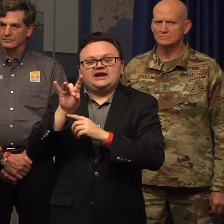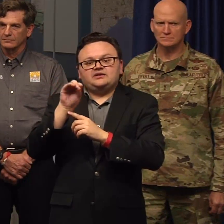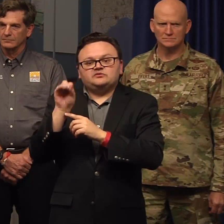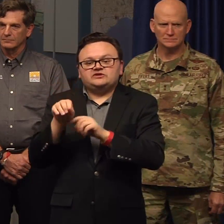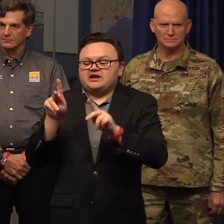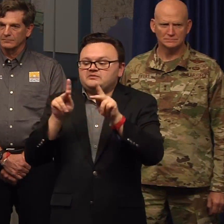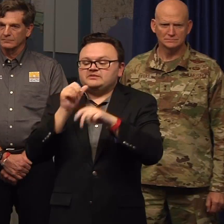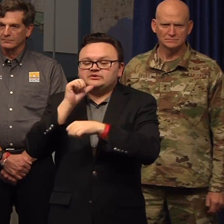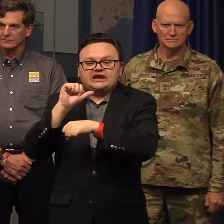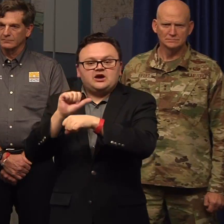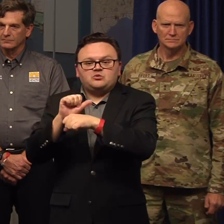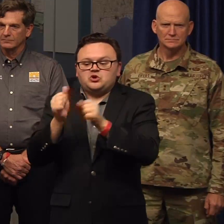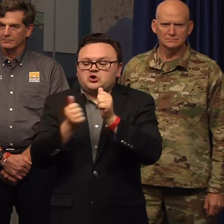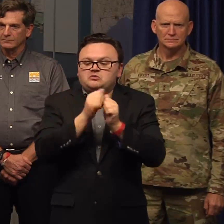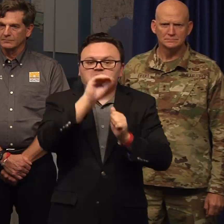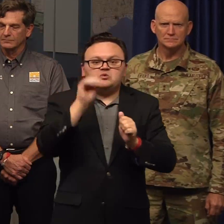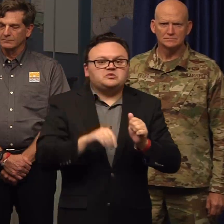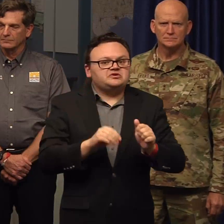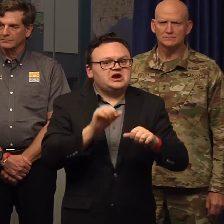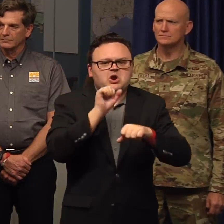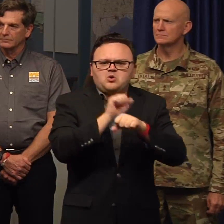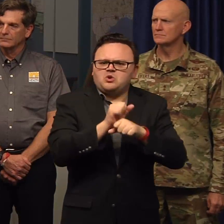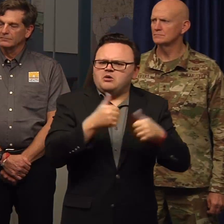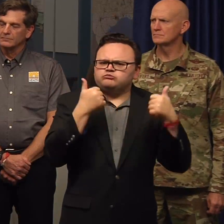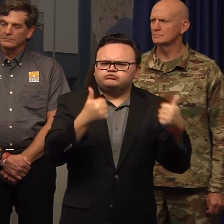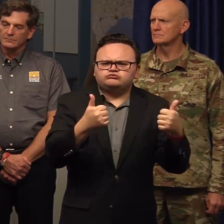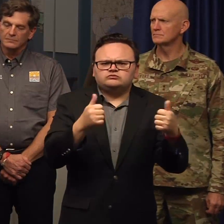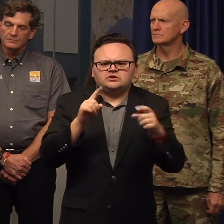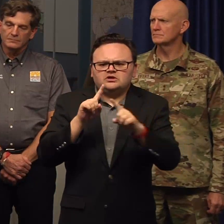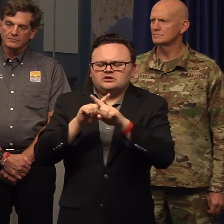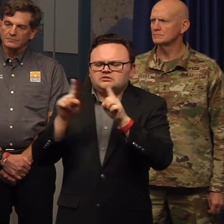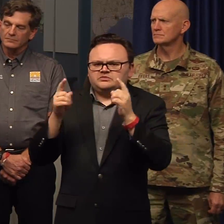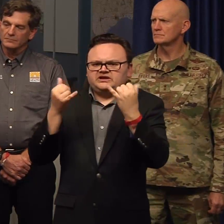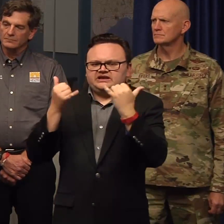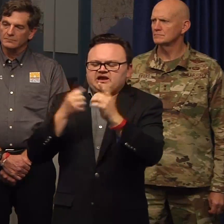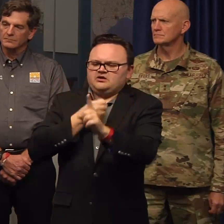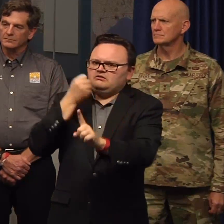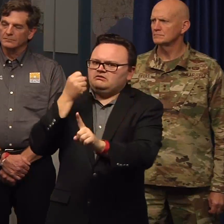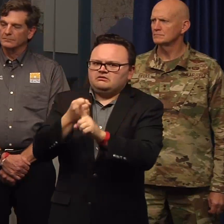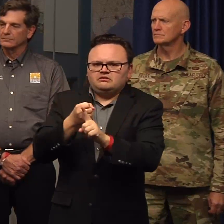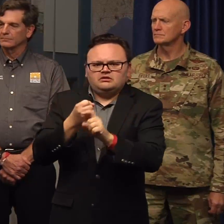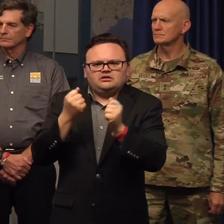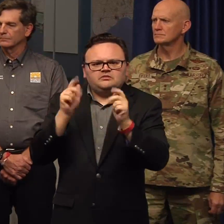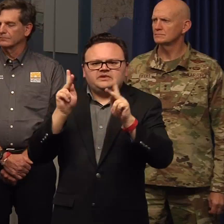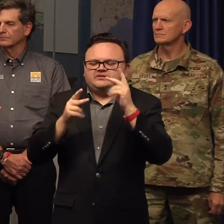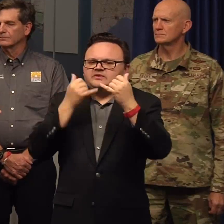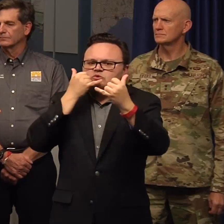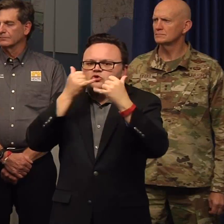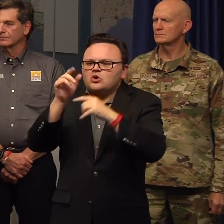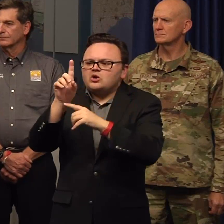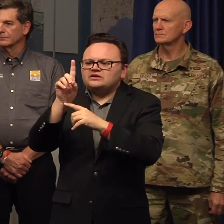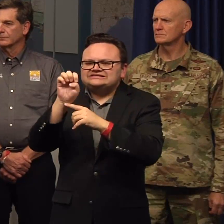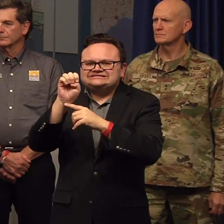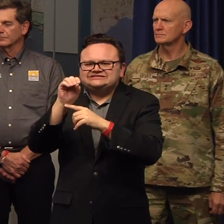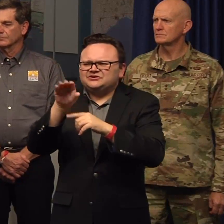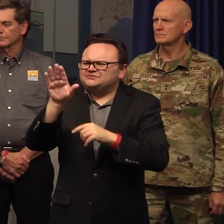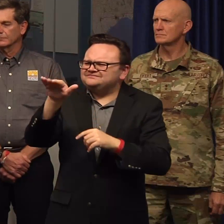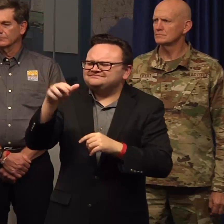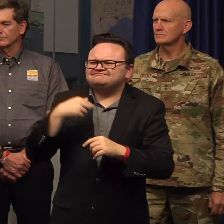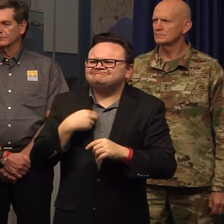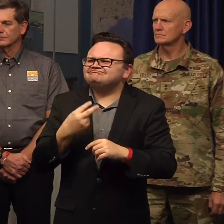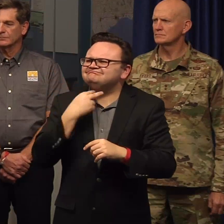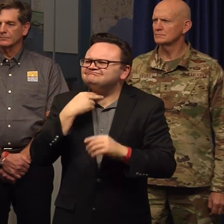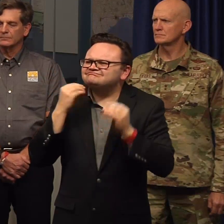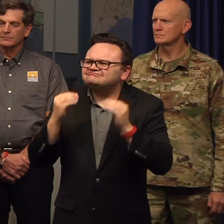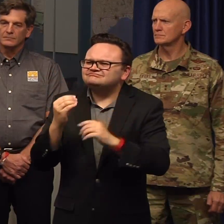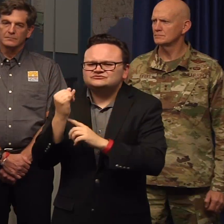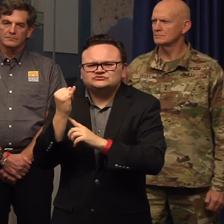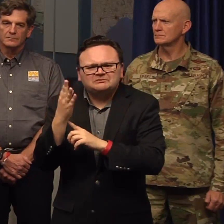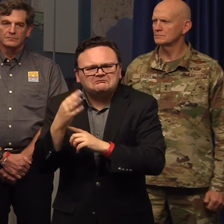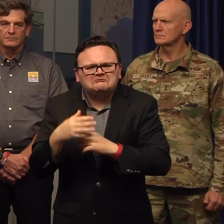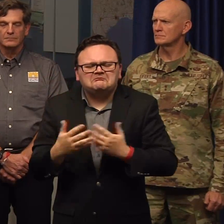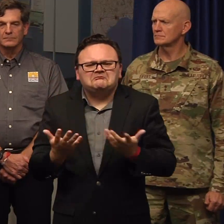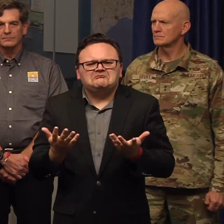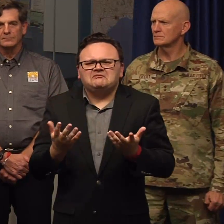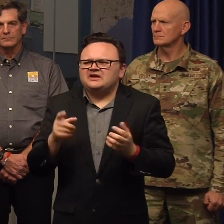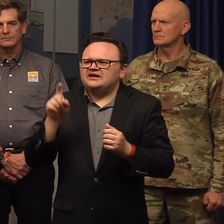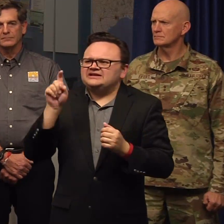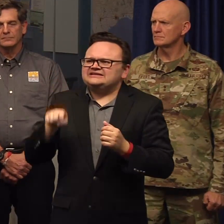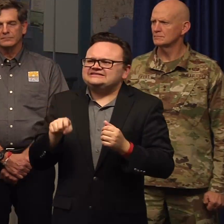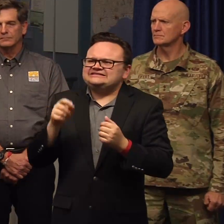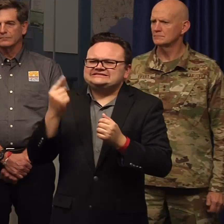CENTERS AND EEO.